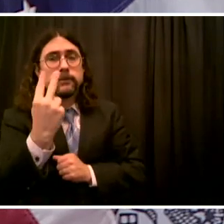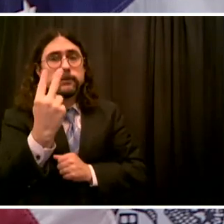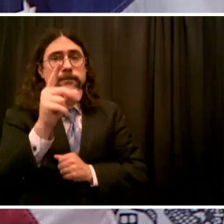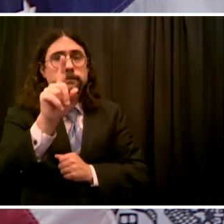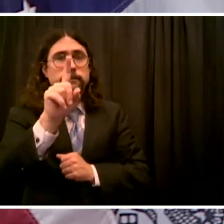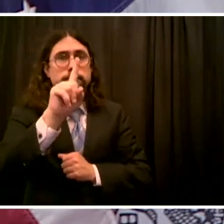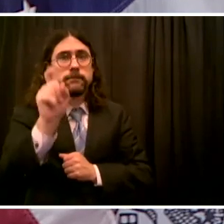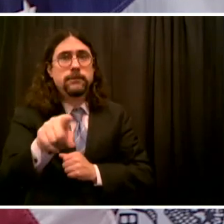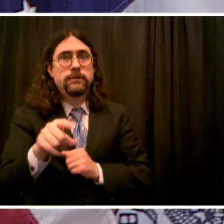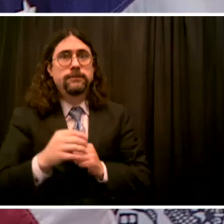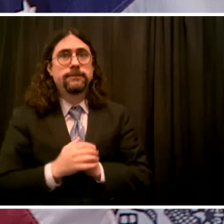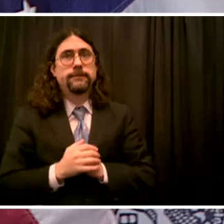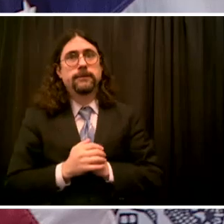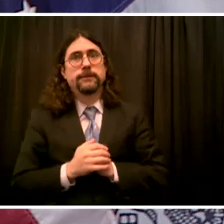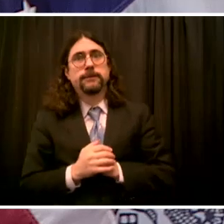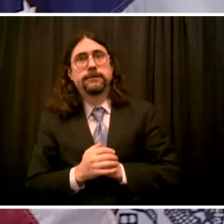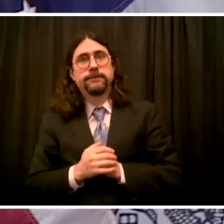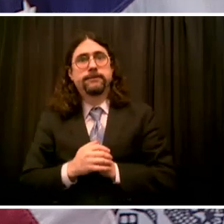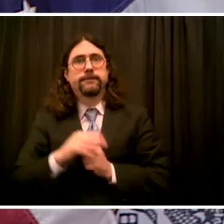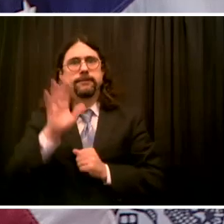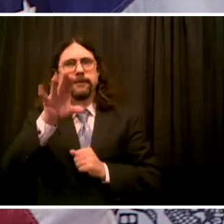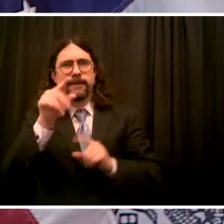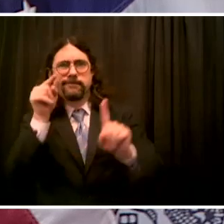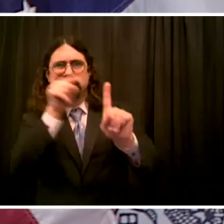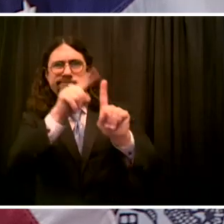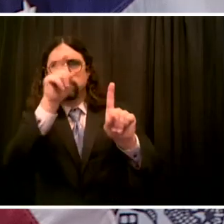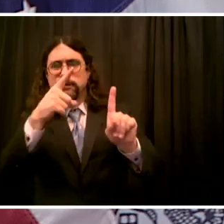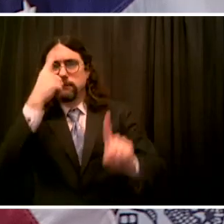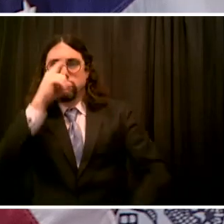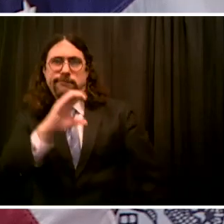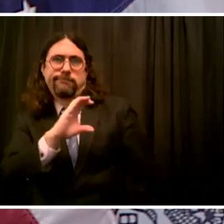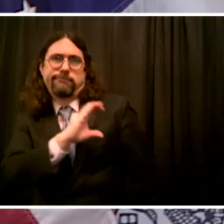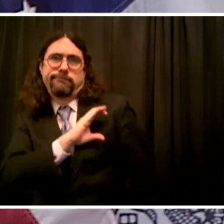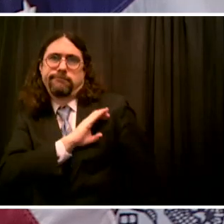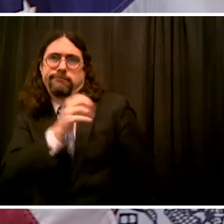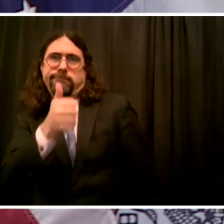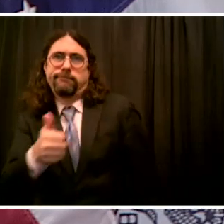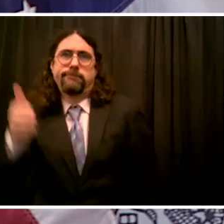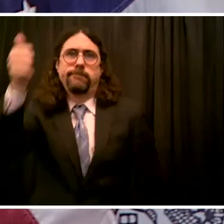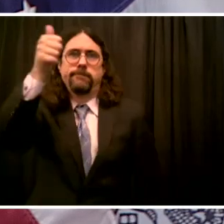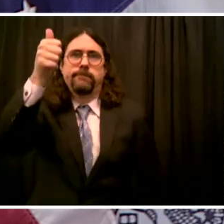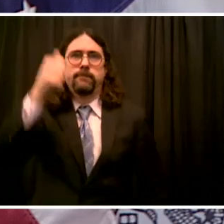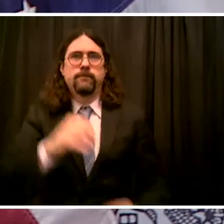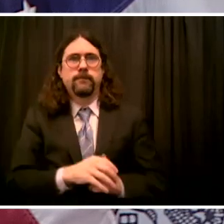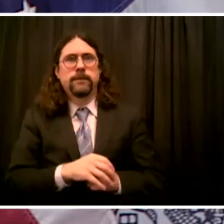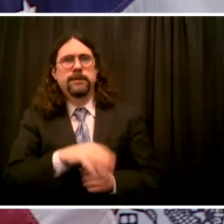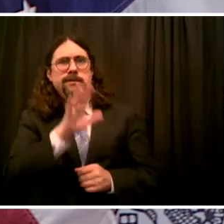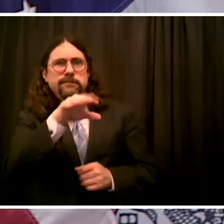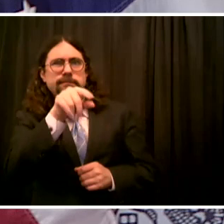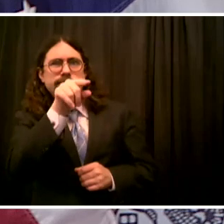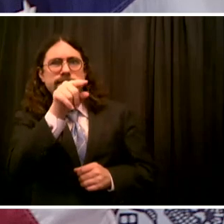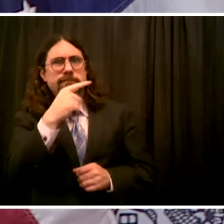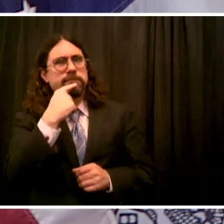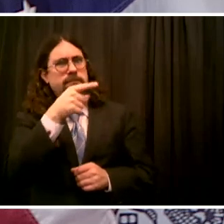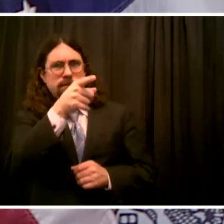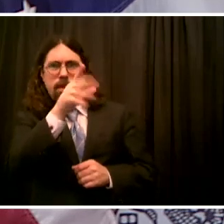TWO QUESTIONS. ONE FOR COMMISSIONER SHEA, THE DEPARTMENT HAS NOT HELD ITS OWN